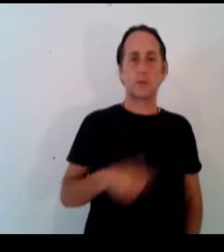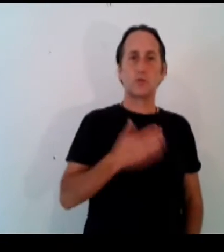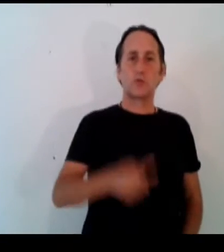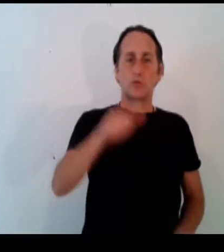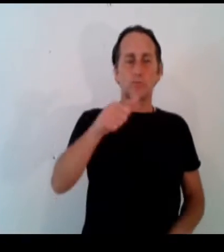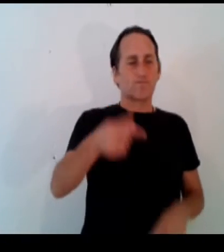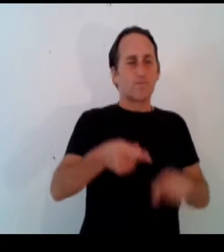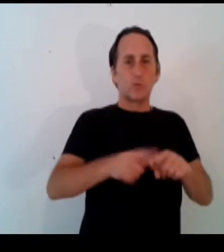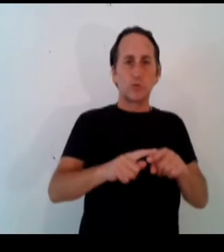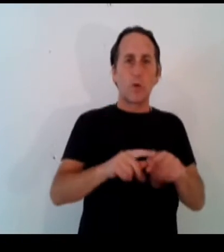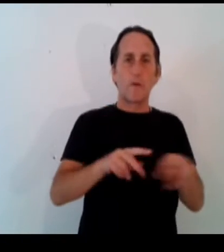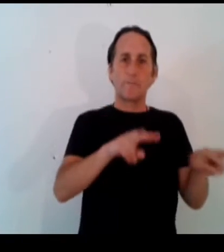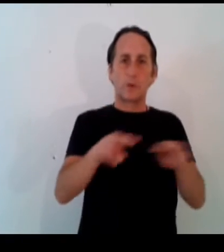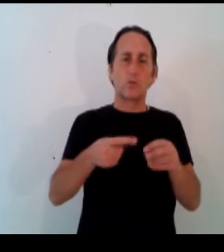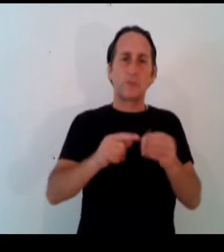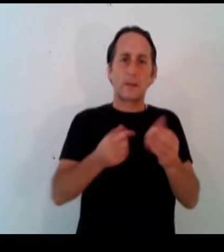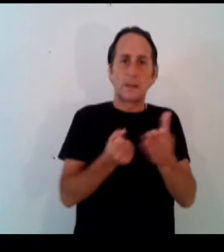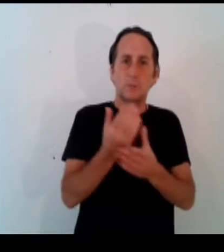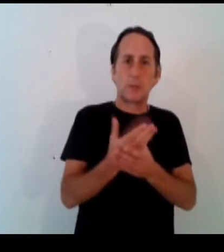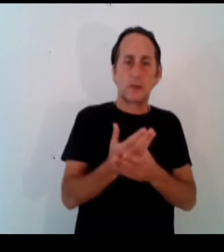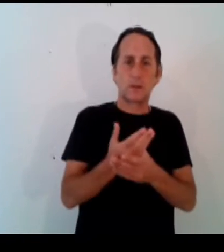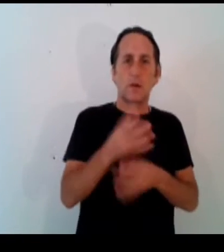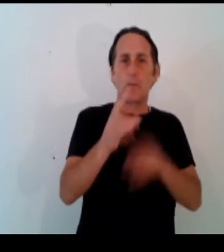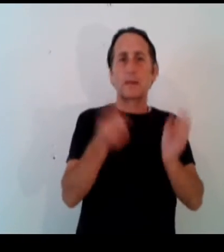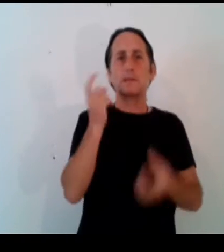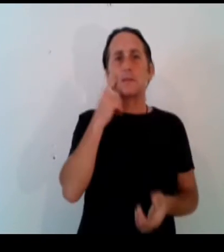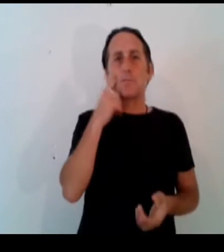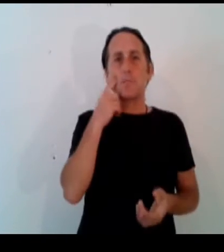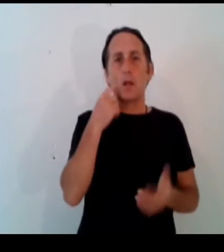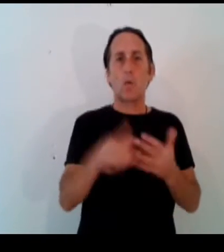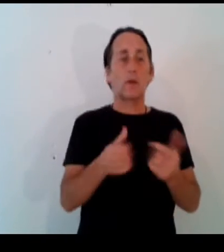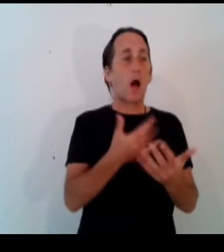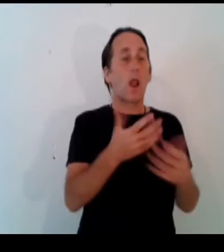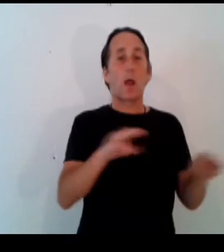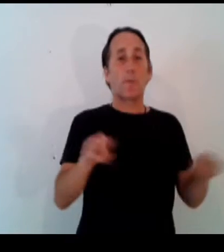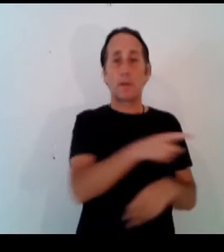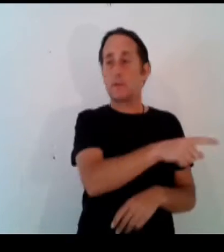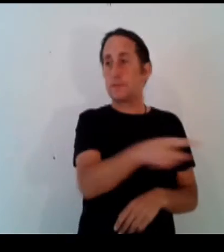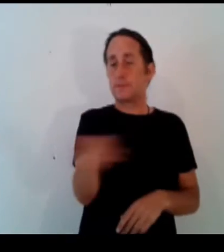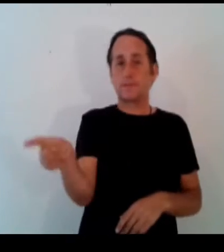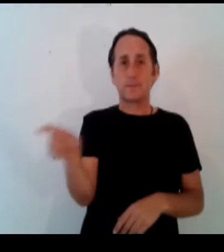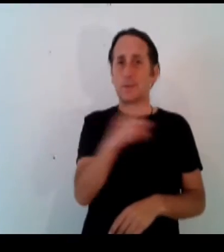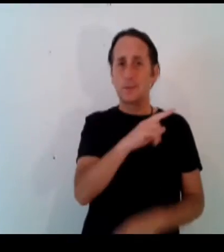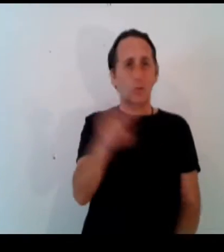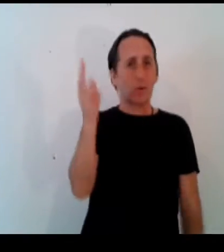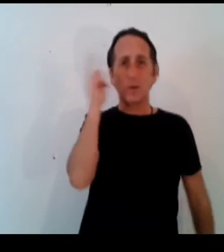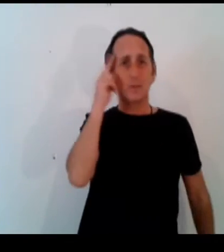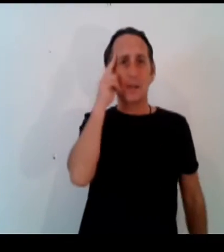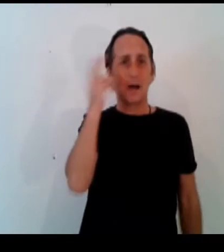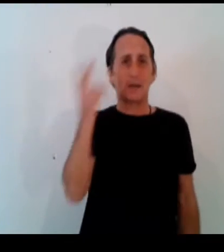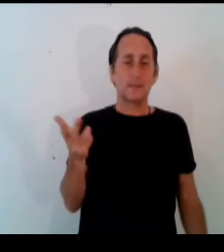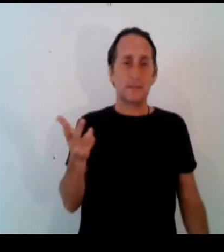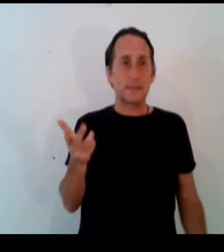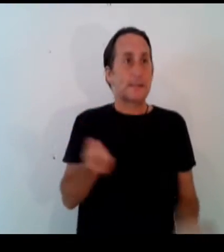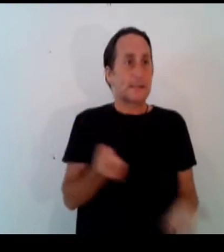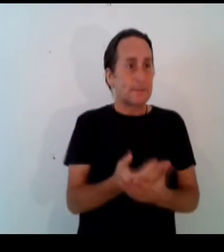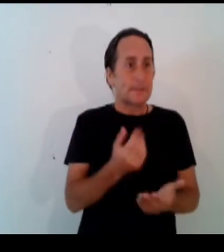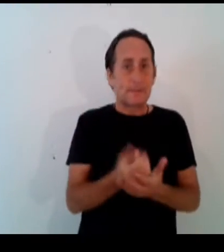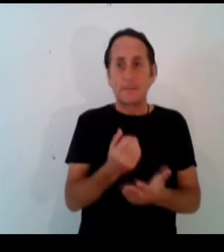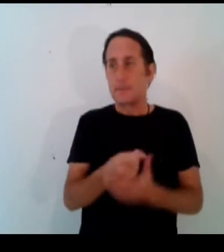so this is just a short video trying to explain and simplify what a lot of people just don't seem to understand.